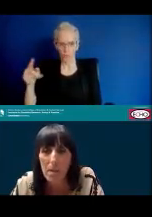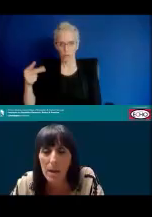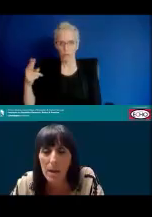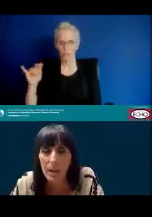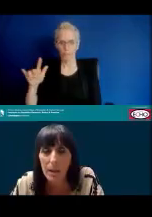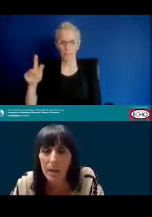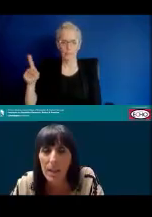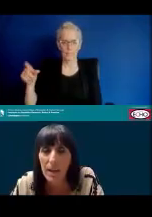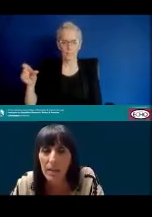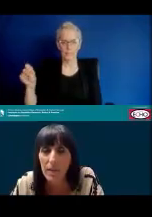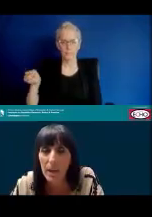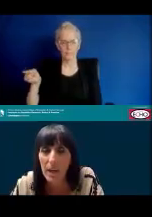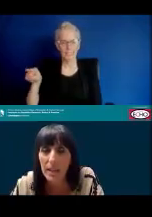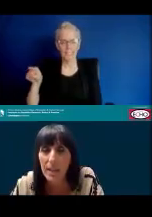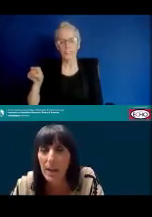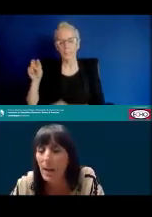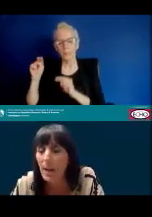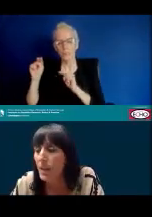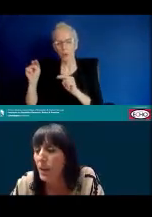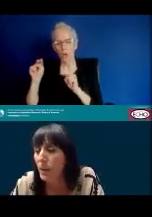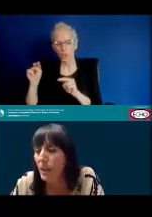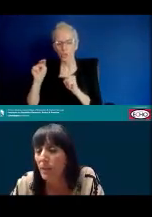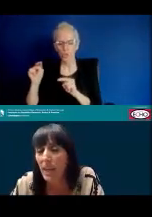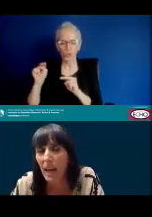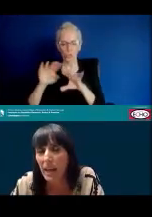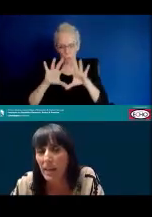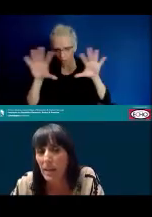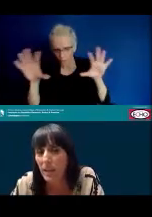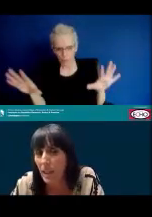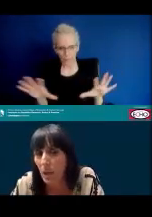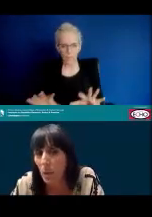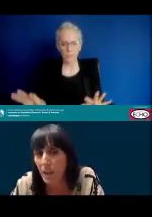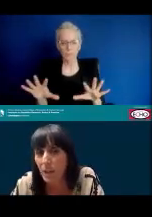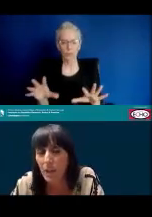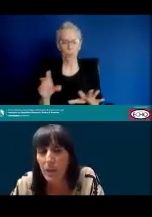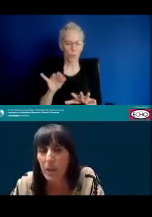monitors that for us. So if he had there's any questions or